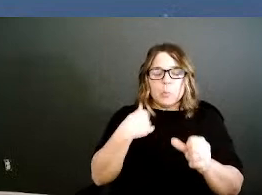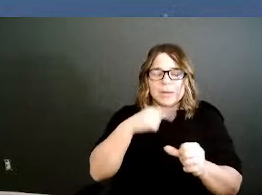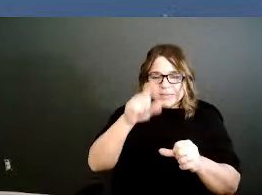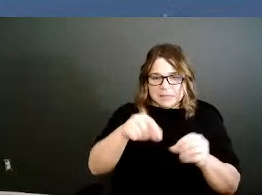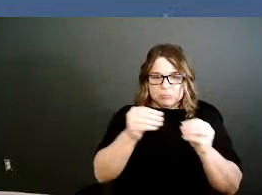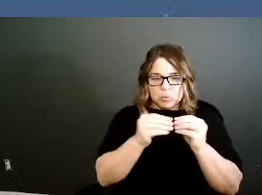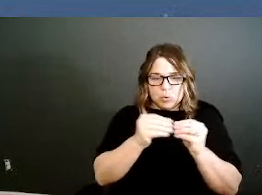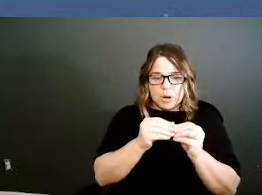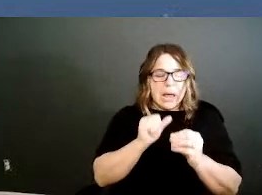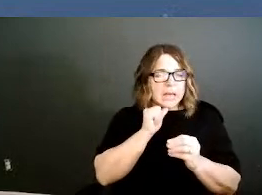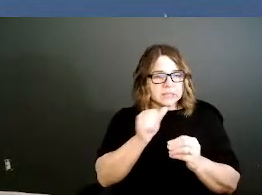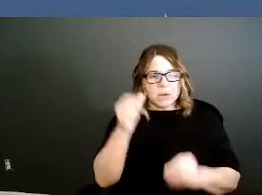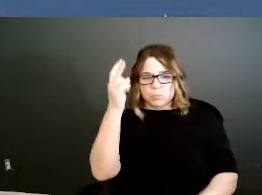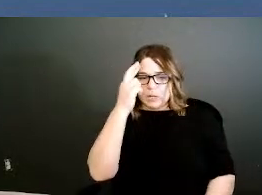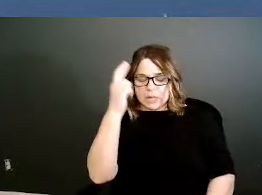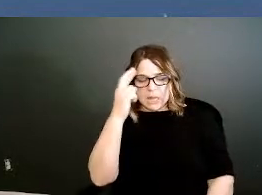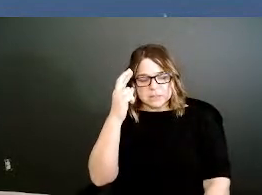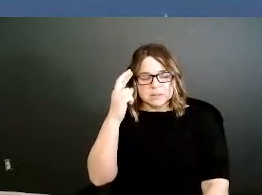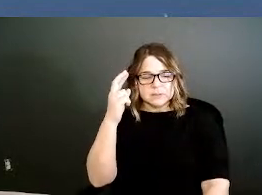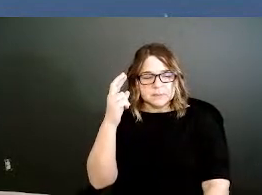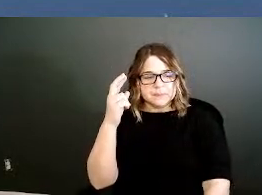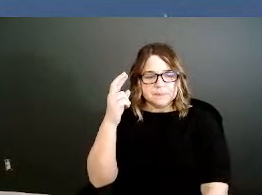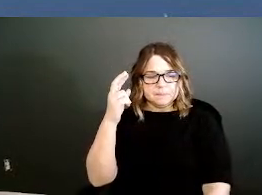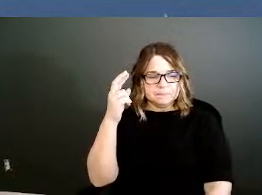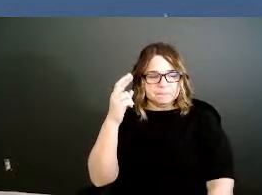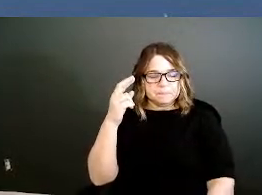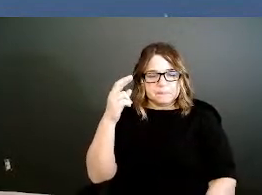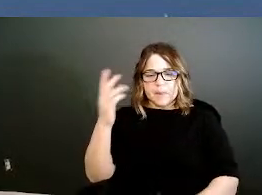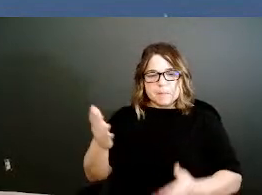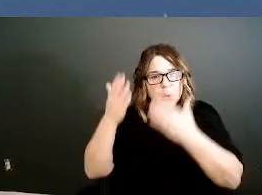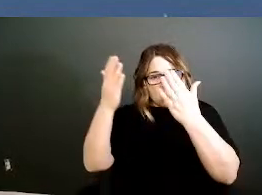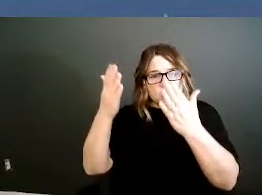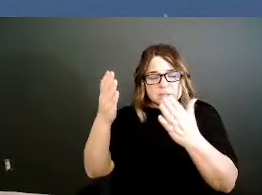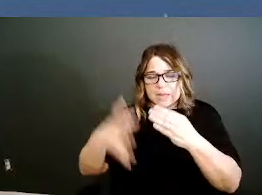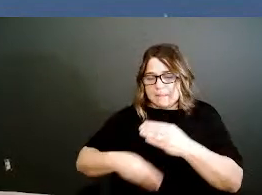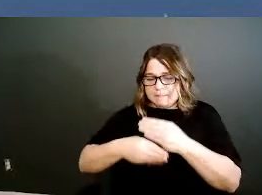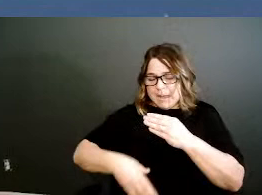RIGHTS IN PAY AND THE WAGE SEP BUT I DEFINITELY SUPPORT THAT.